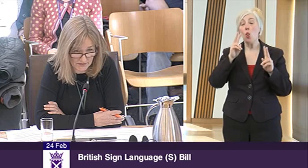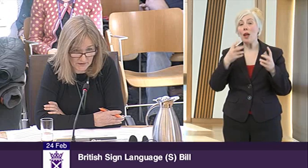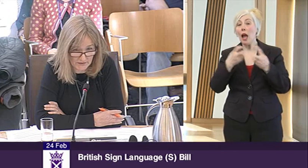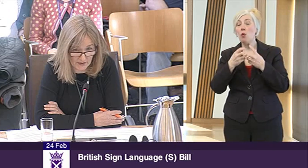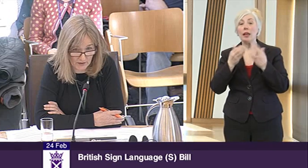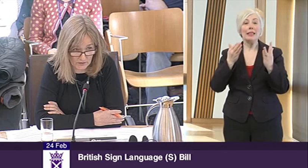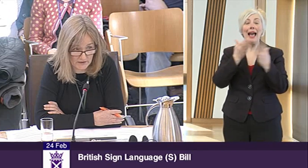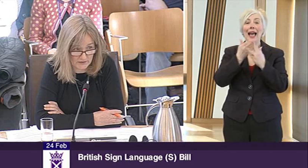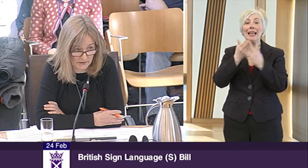can access services.